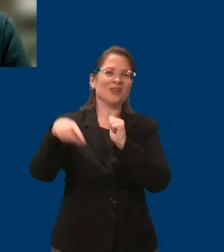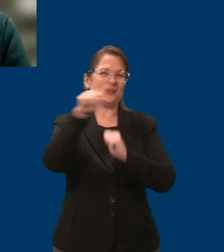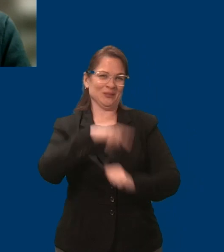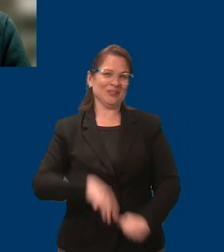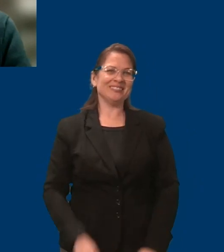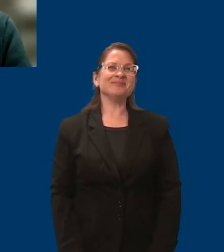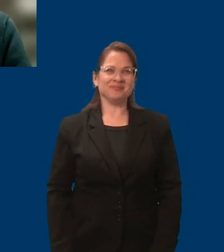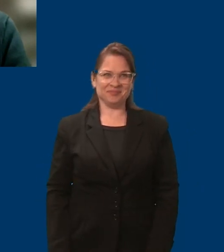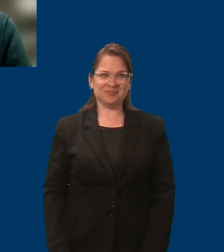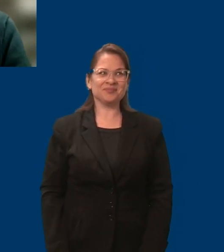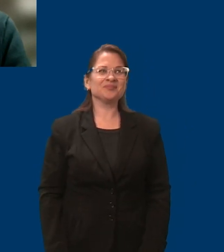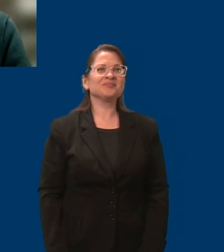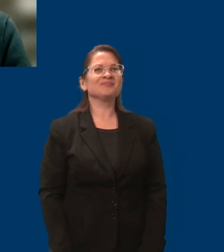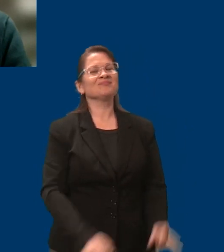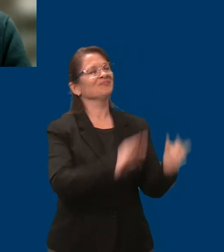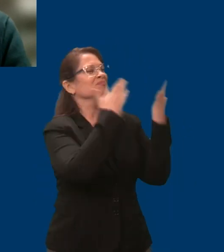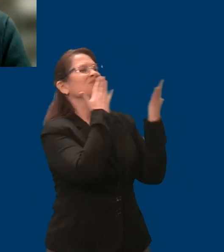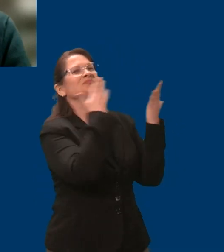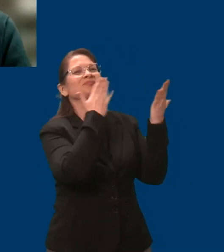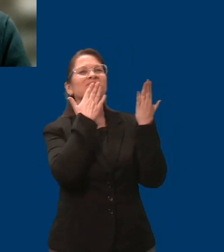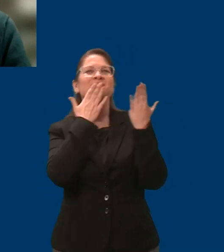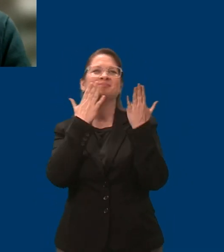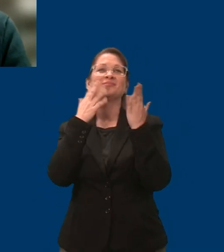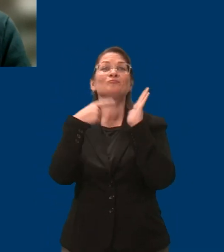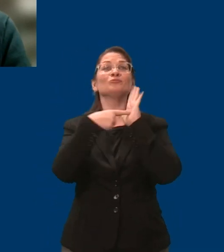(Justin) Thanks, Representative Reyer.